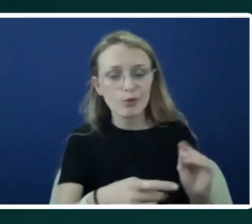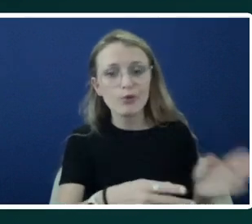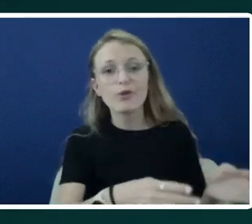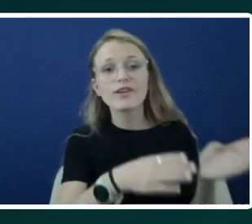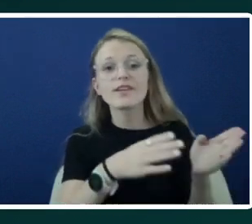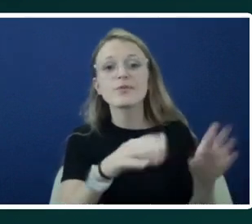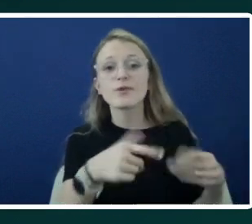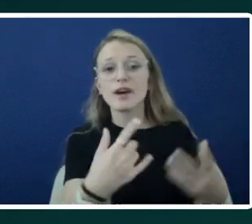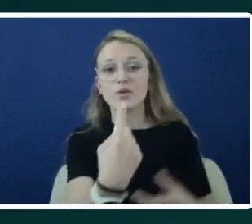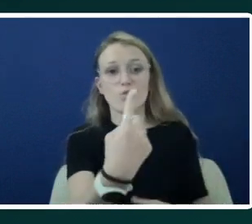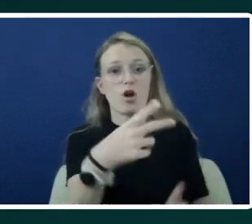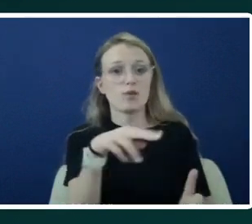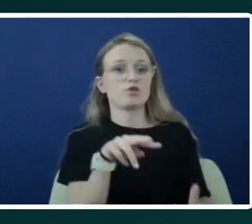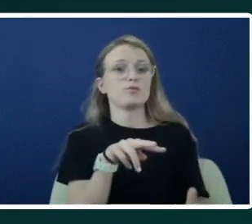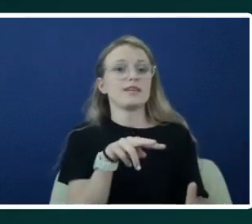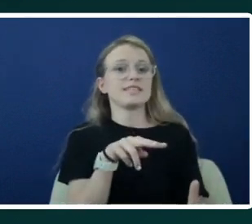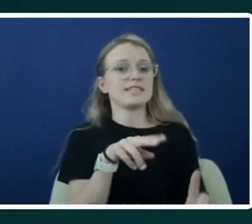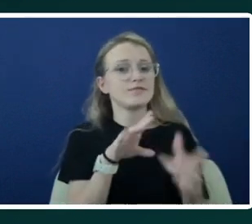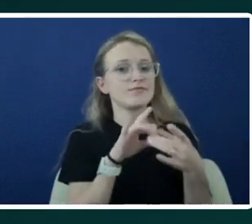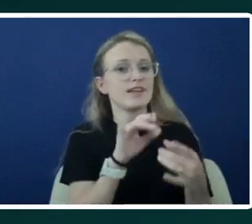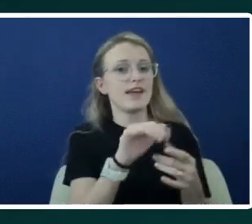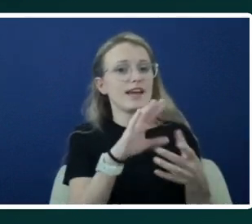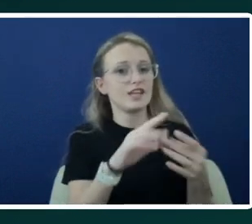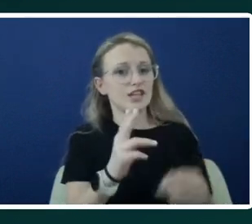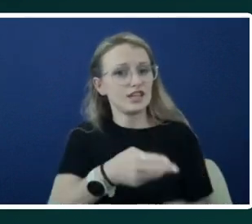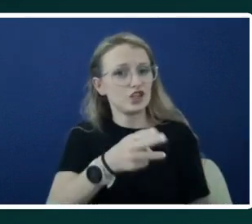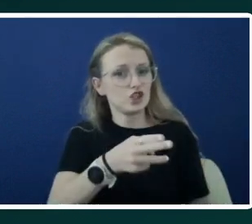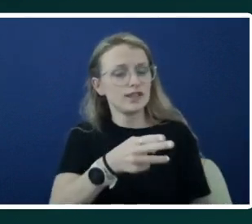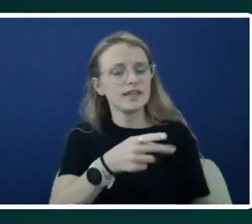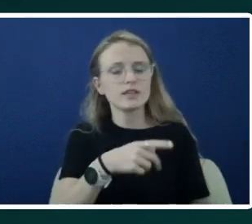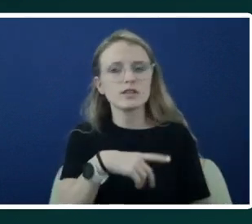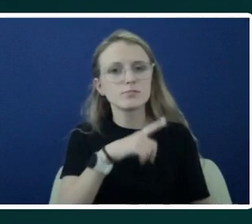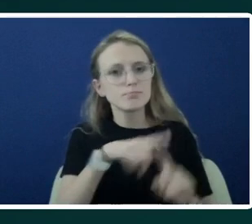of window onto the history. But then as I mentioned, we produced short films that are